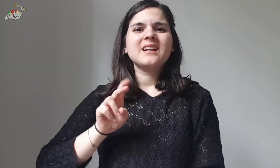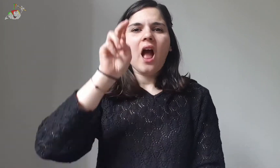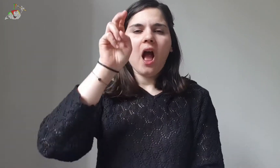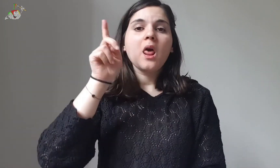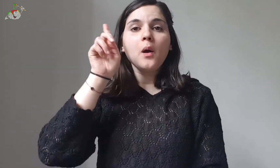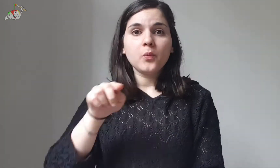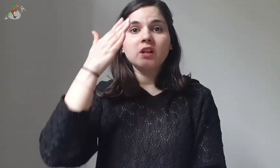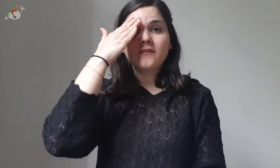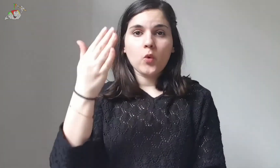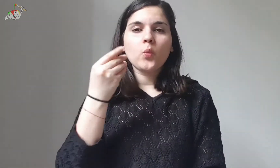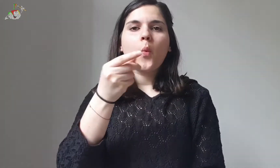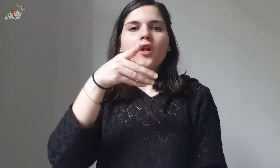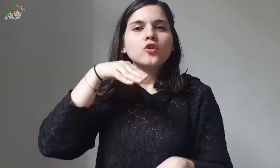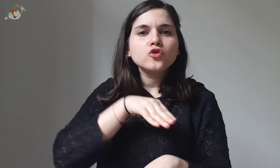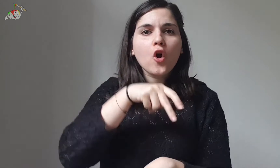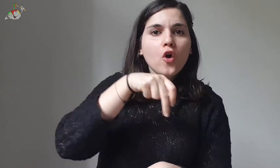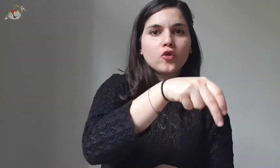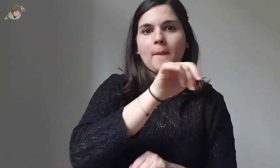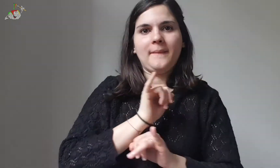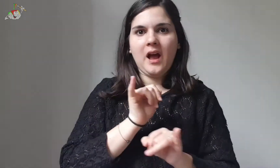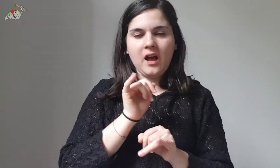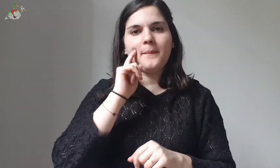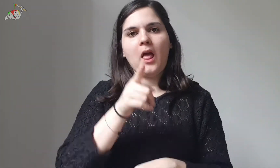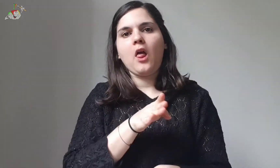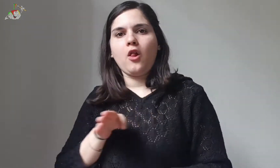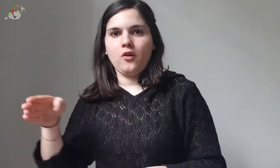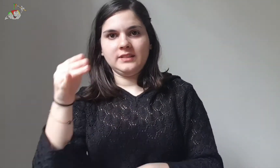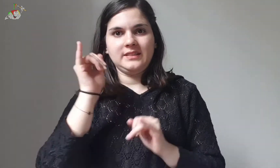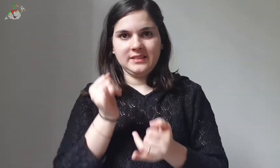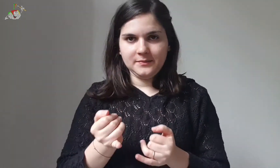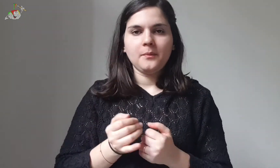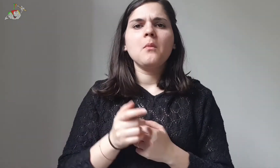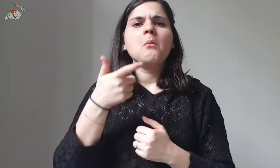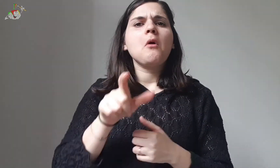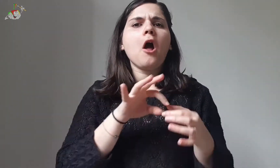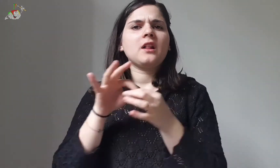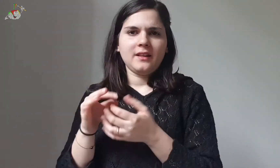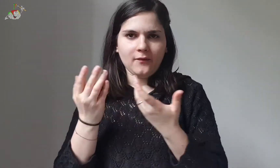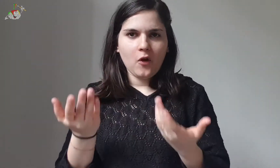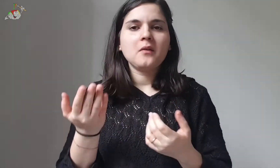Even the staircase is a sign of bad luck for those who pass under it, better take a ride. For what reason?